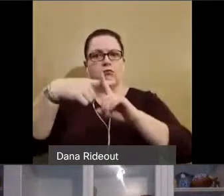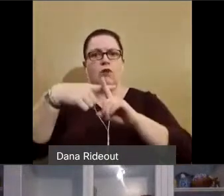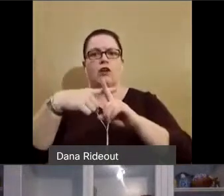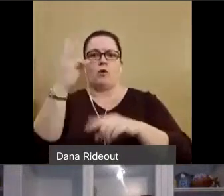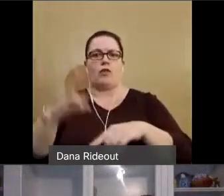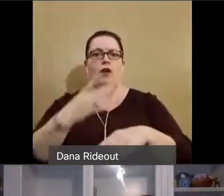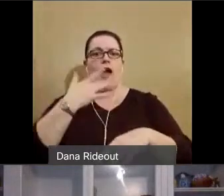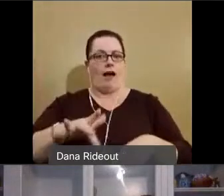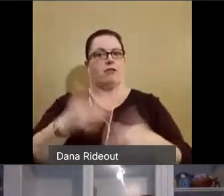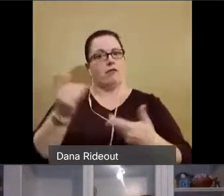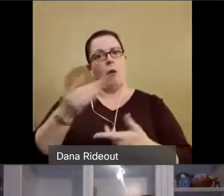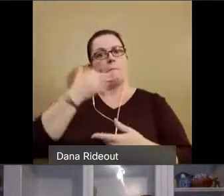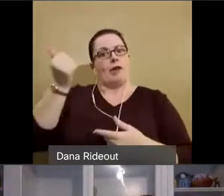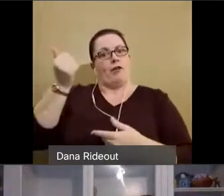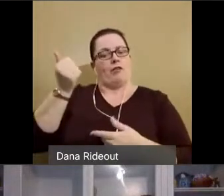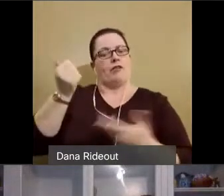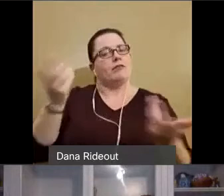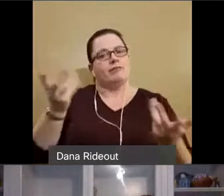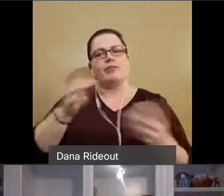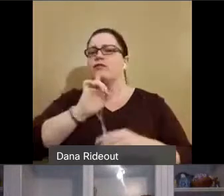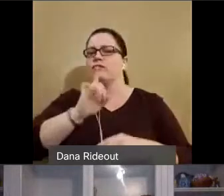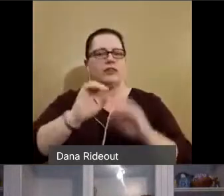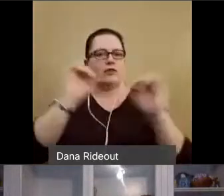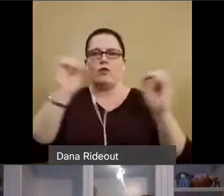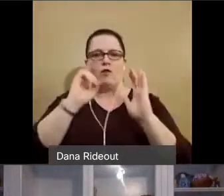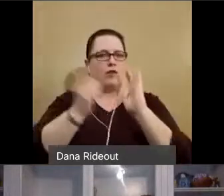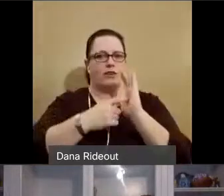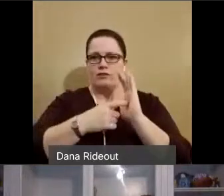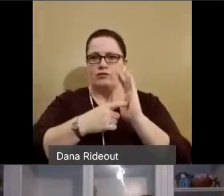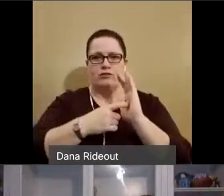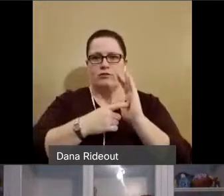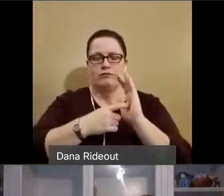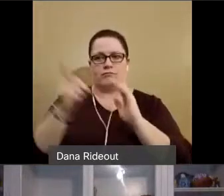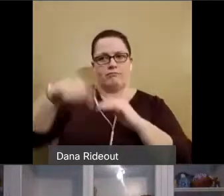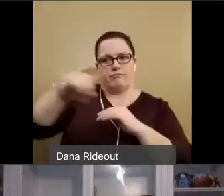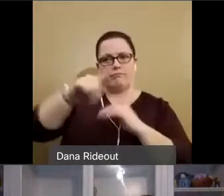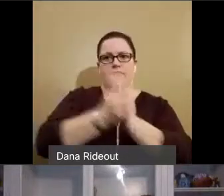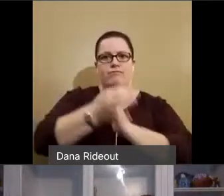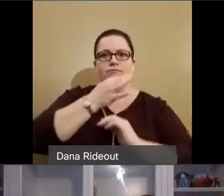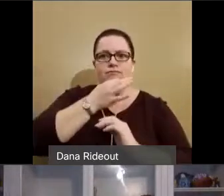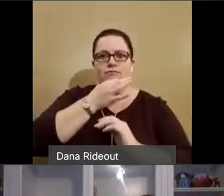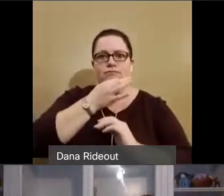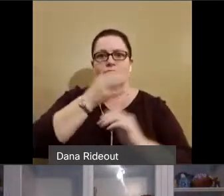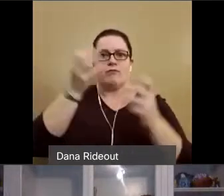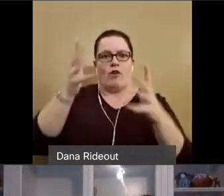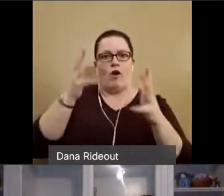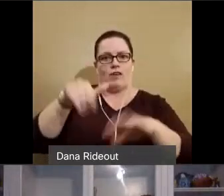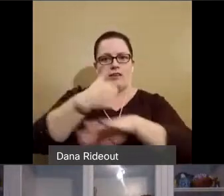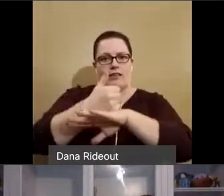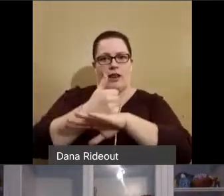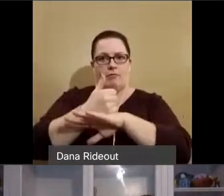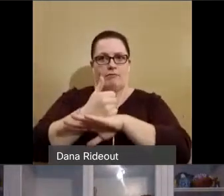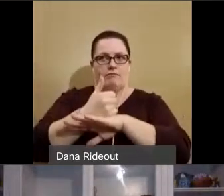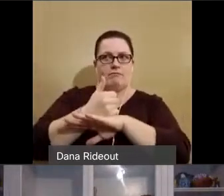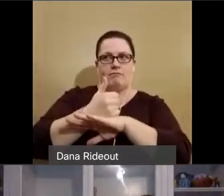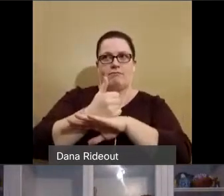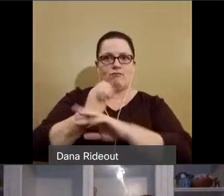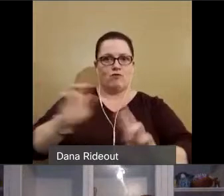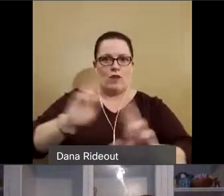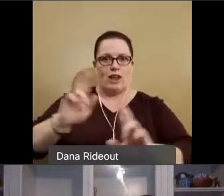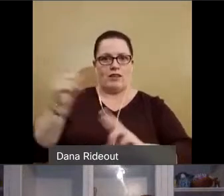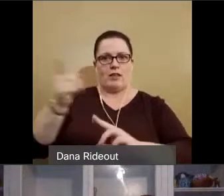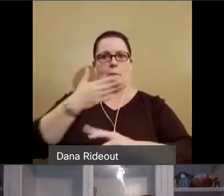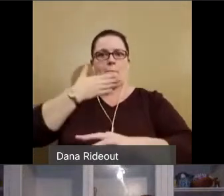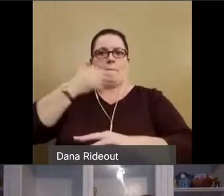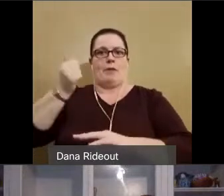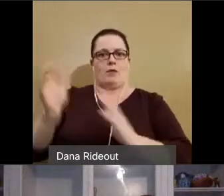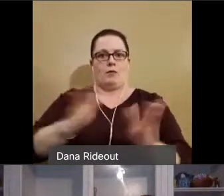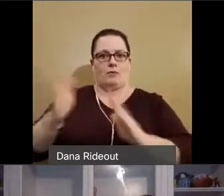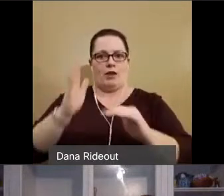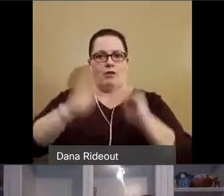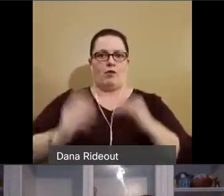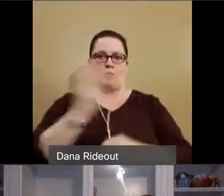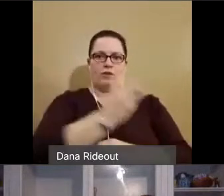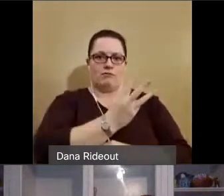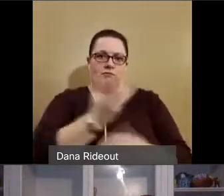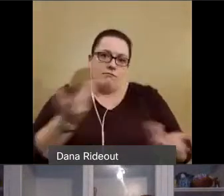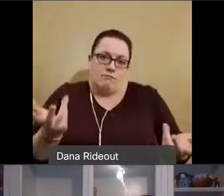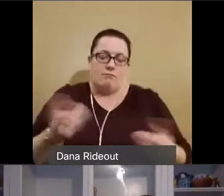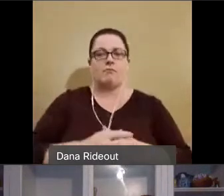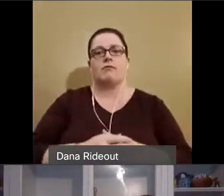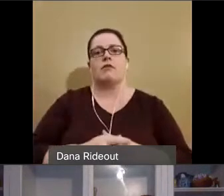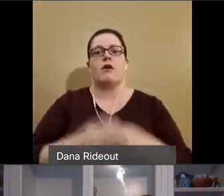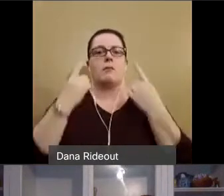There is no recognition that there is expertise in these states. That might be doing some of the fundamentals much better than those states in the West as well. Finally, the other trends speak on is of course.